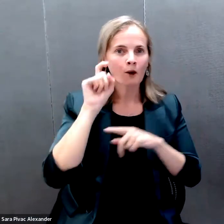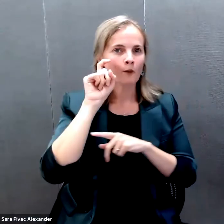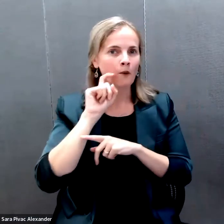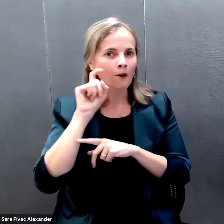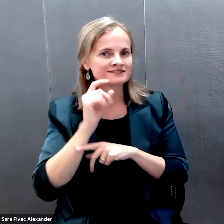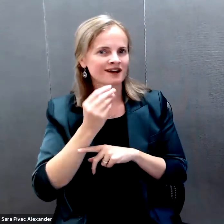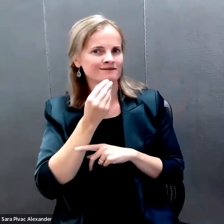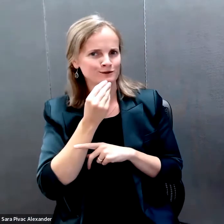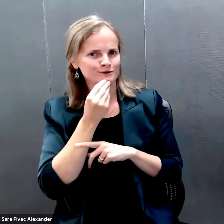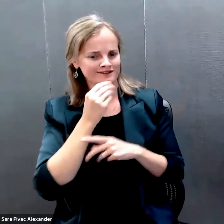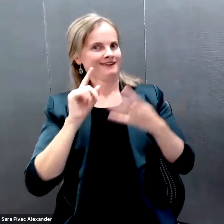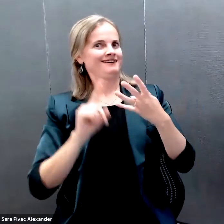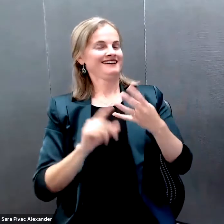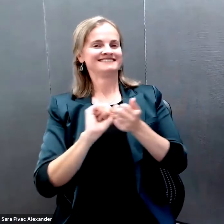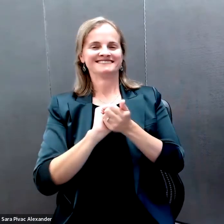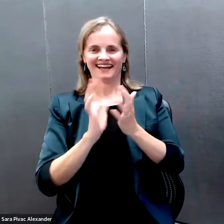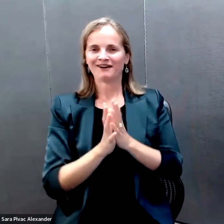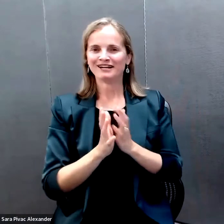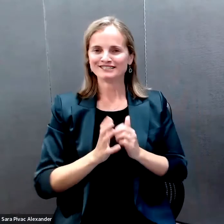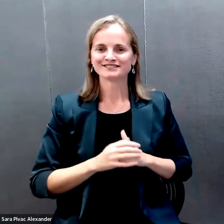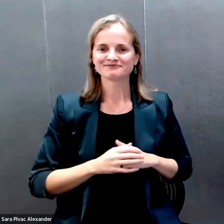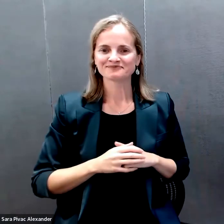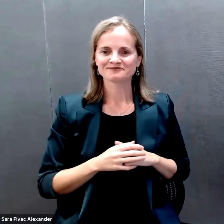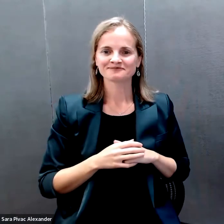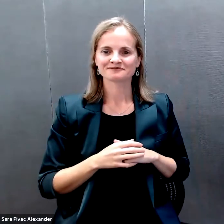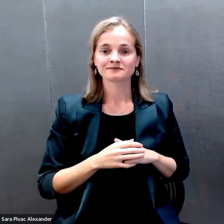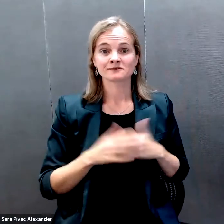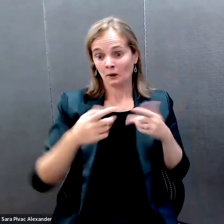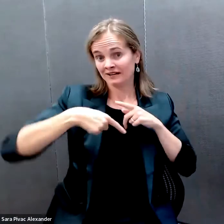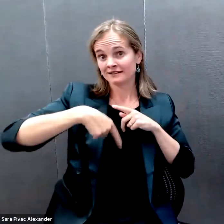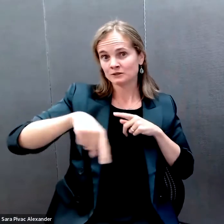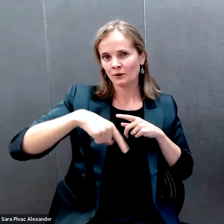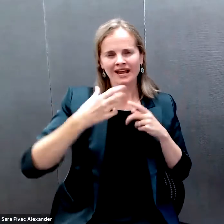as essential as air, water, food for us our fourth essential is sign language